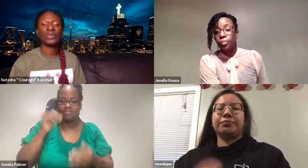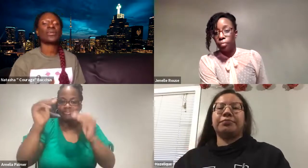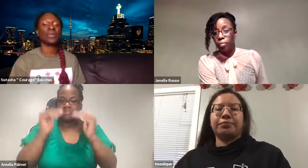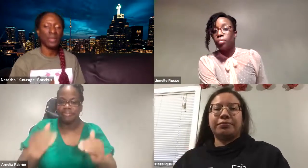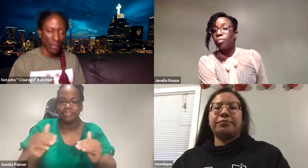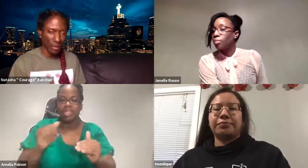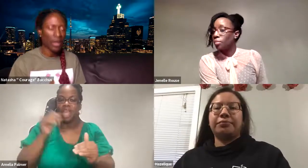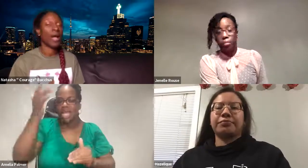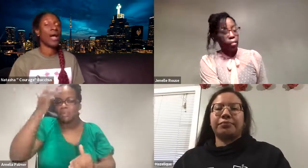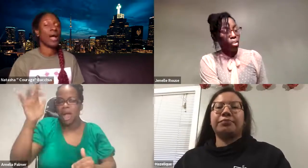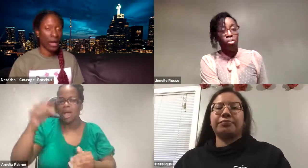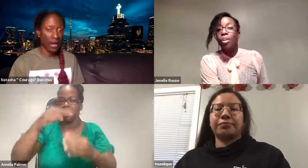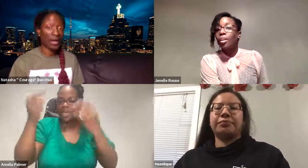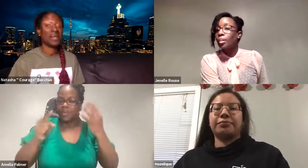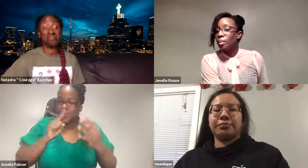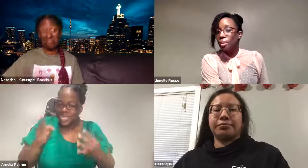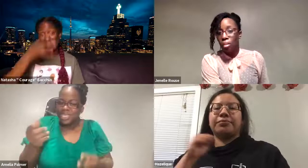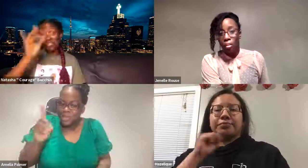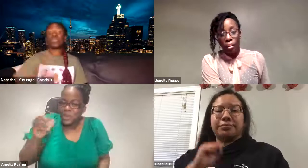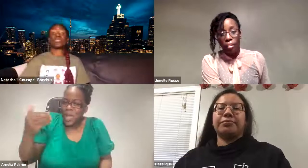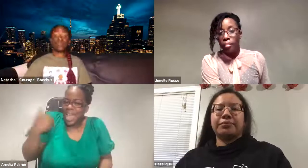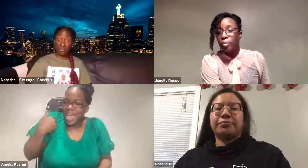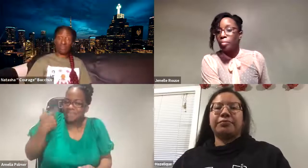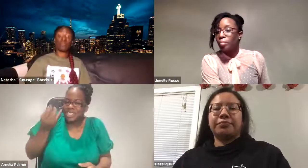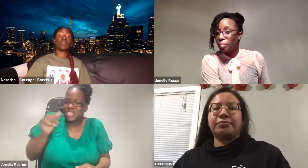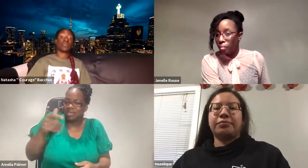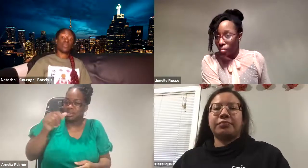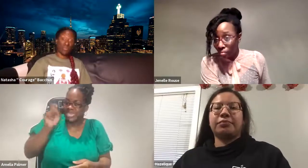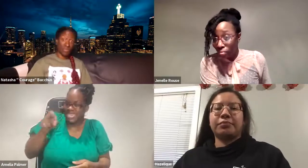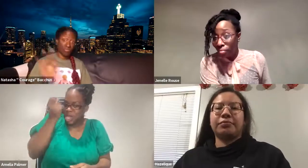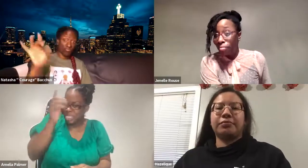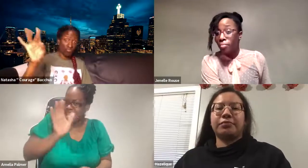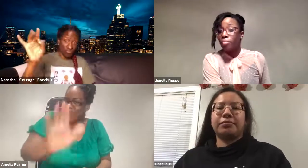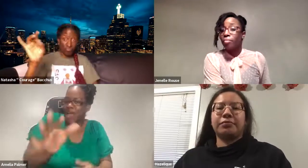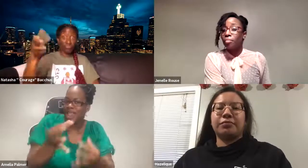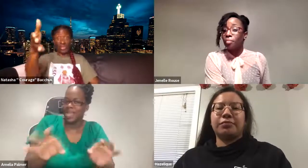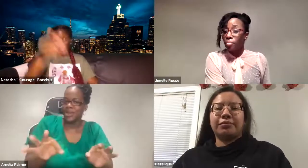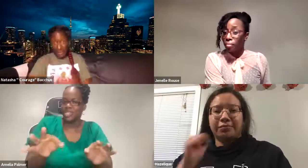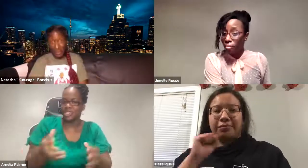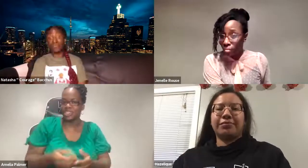judged that language as lower than yourself or that person is less intelligent but that's